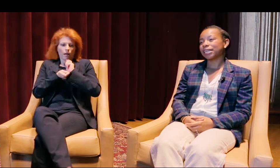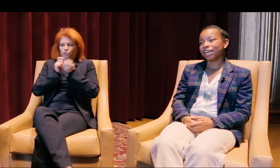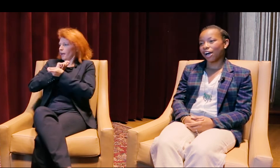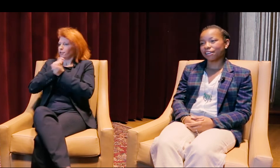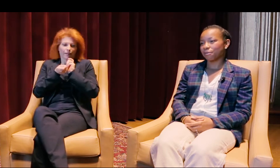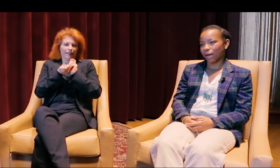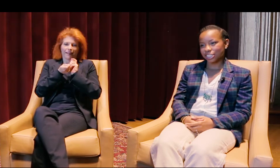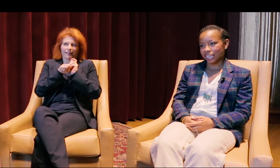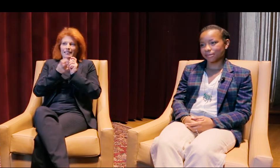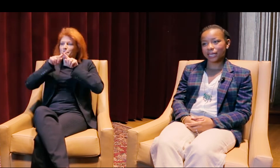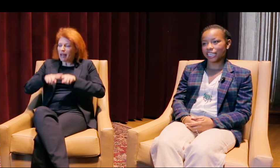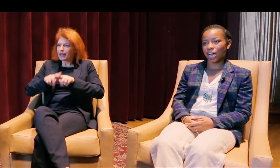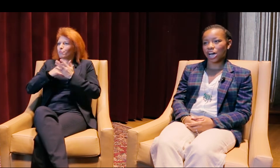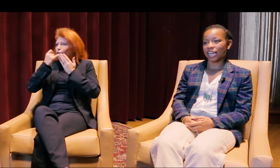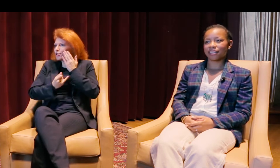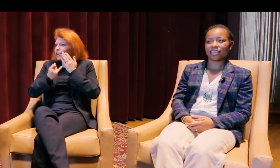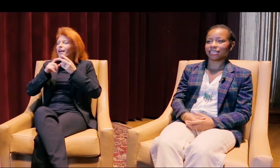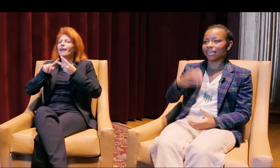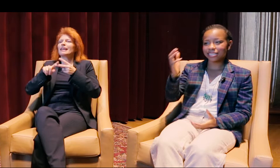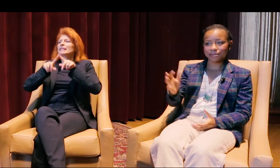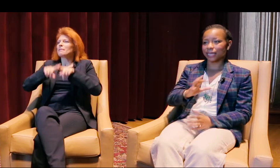depending on the project, depending on the site,